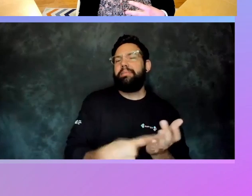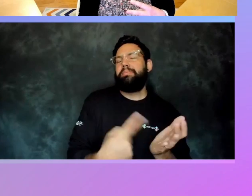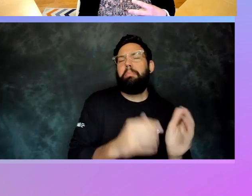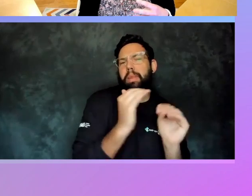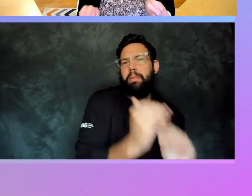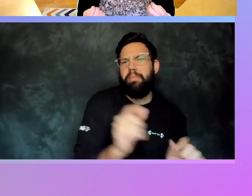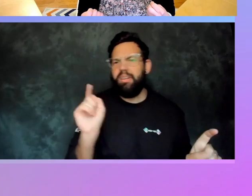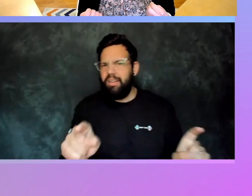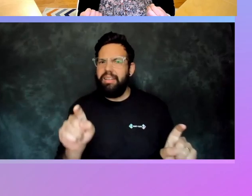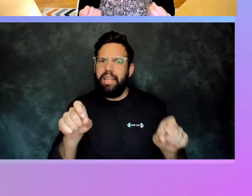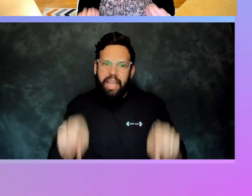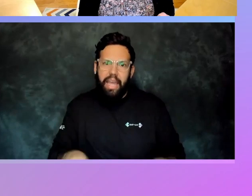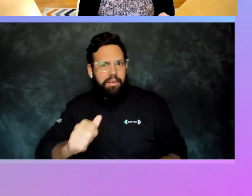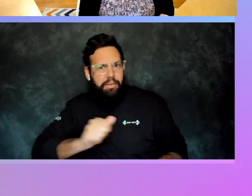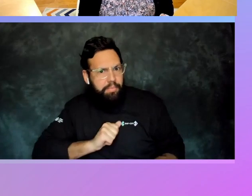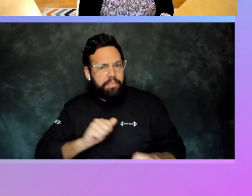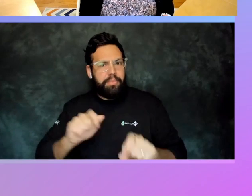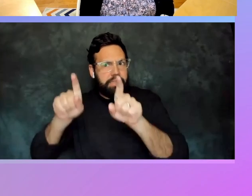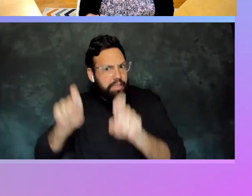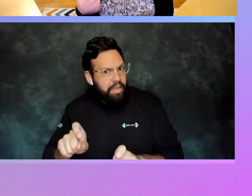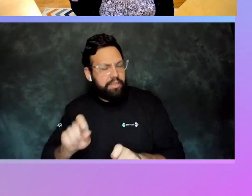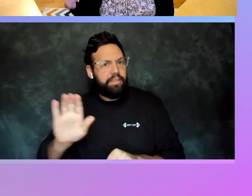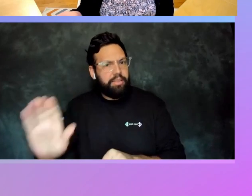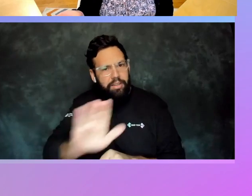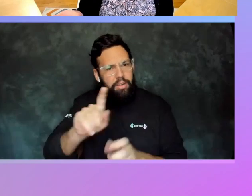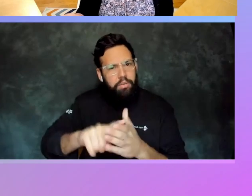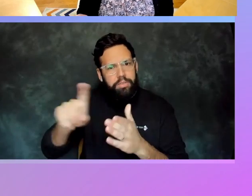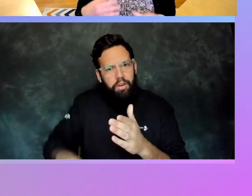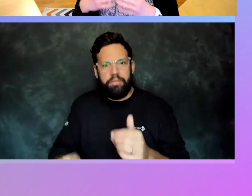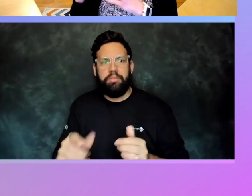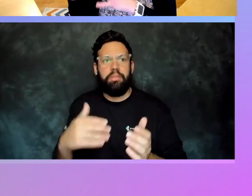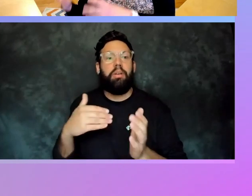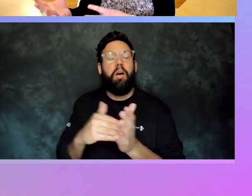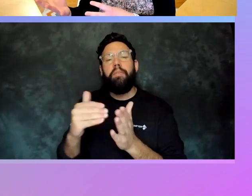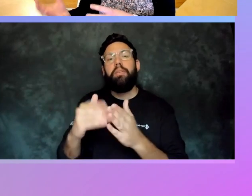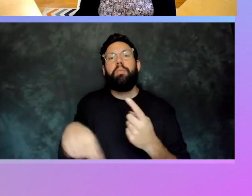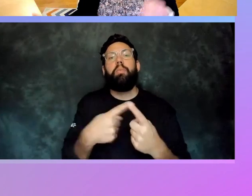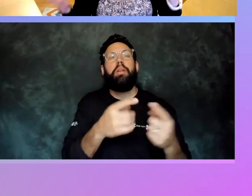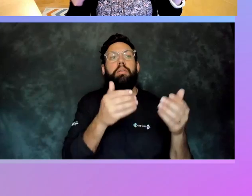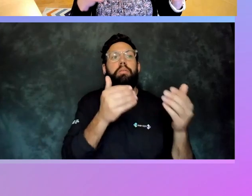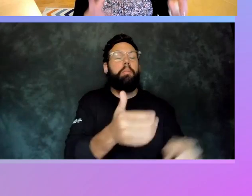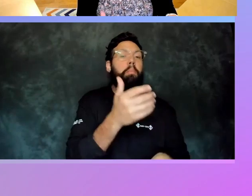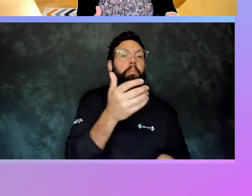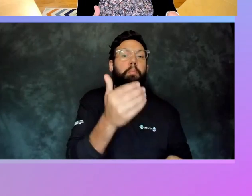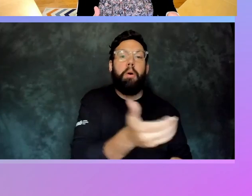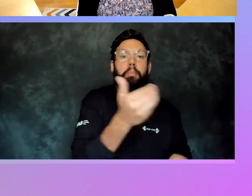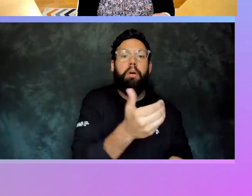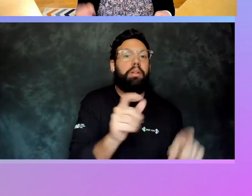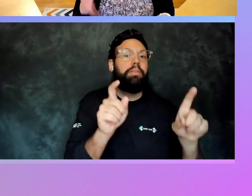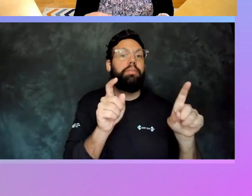it's really surprising that low colored text contrast was found in 83.9% of all home pages. This was the most